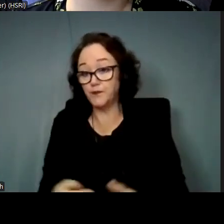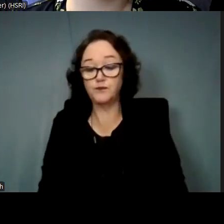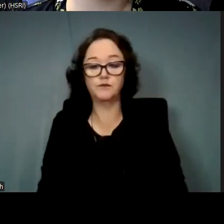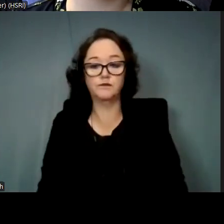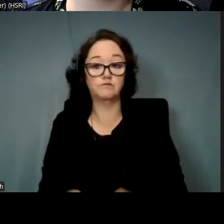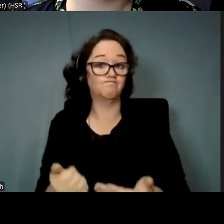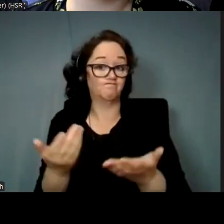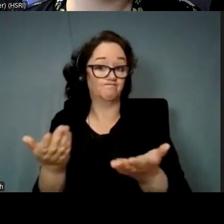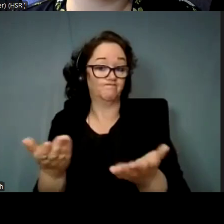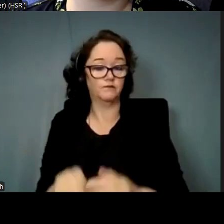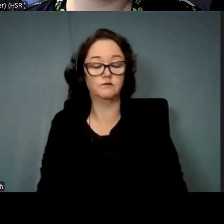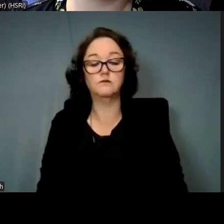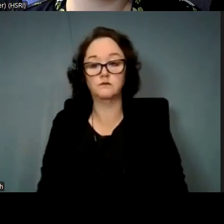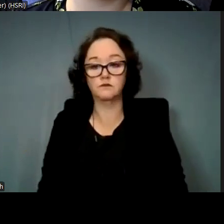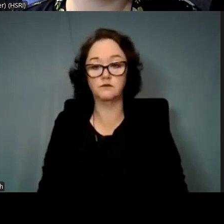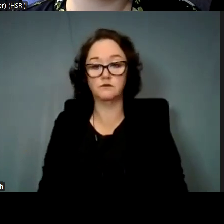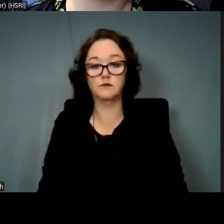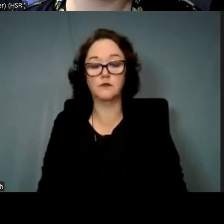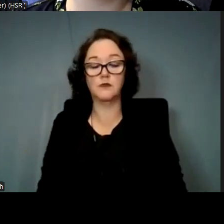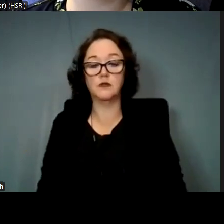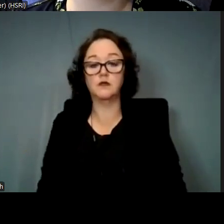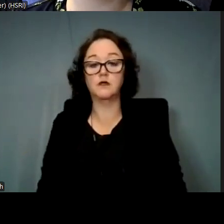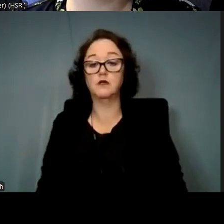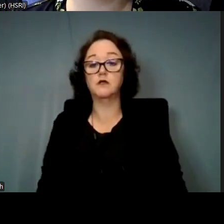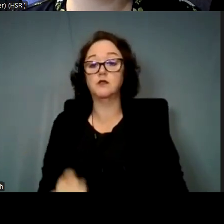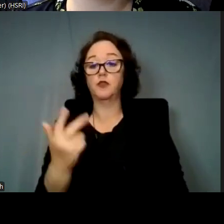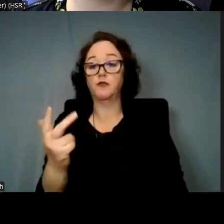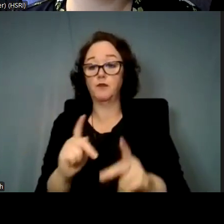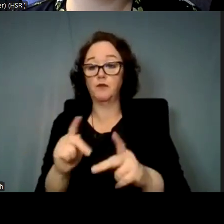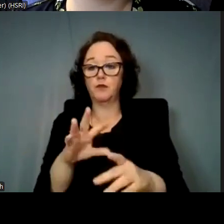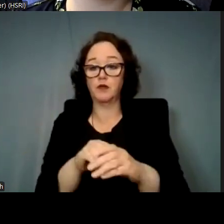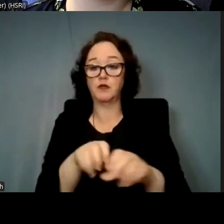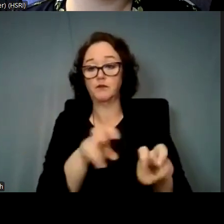think we owe our three panelists, Susan, Jennifer, and